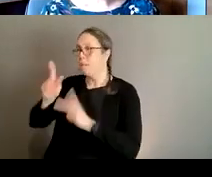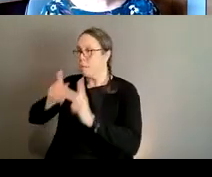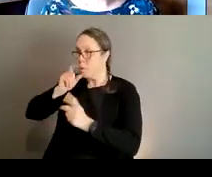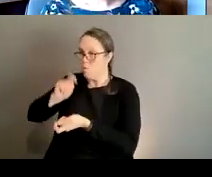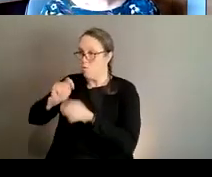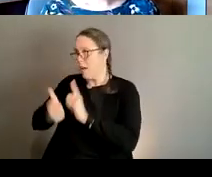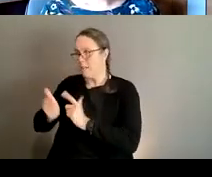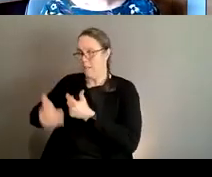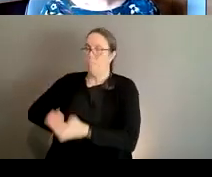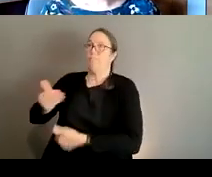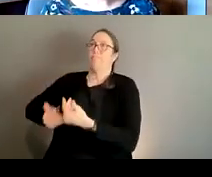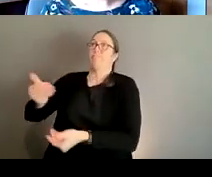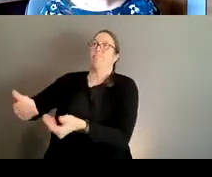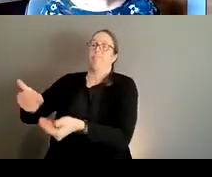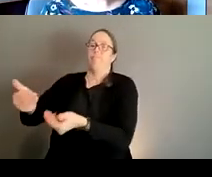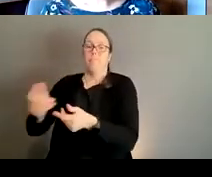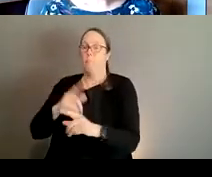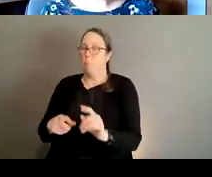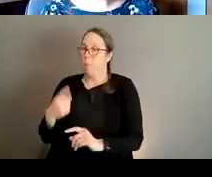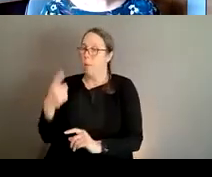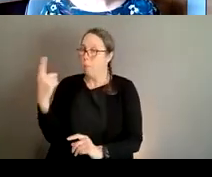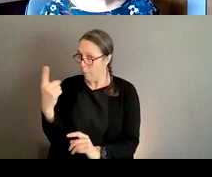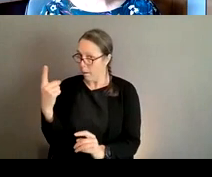you the one community or population we don't